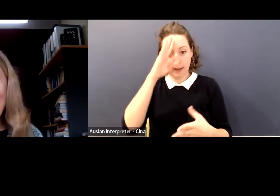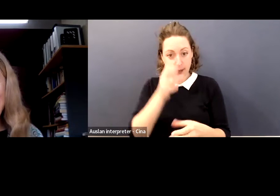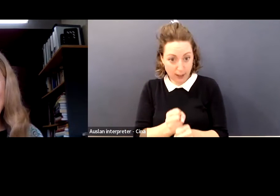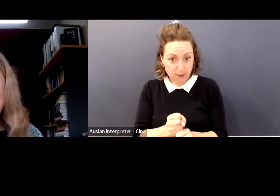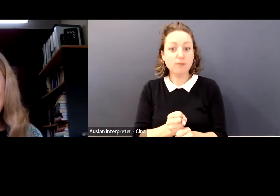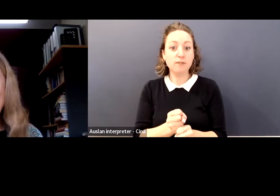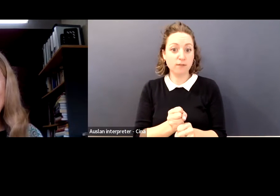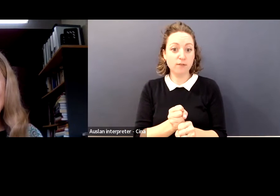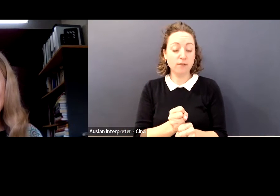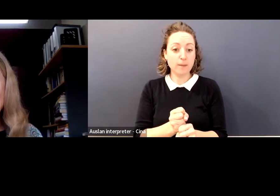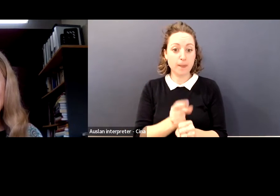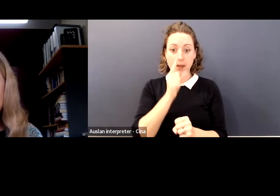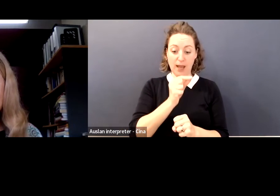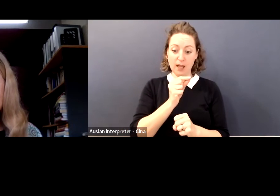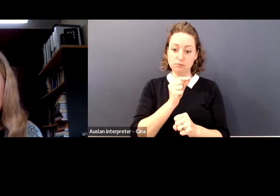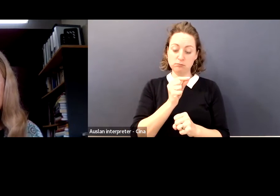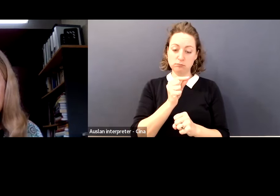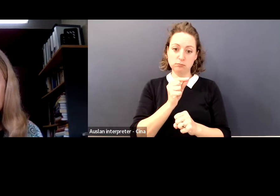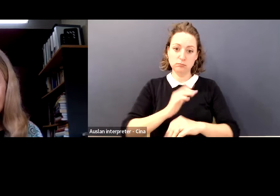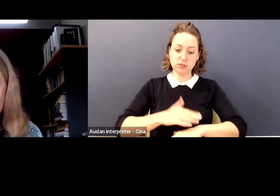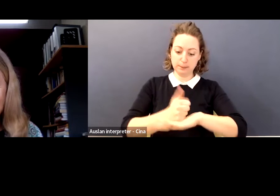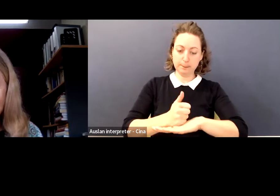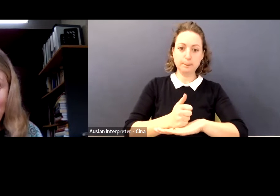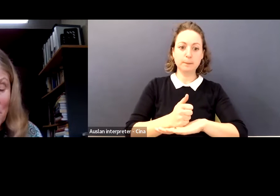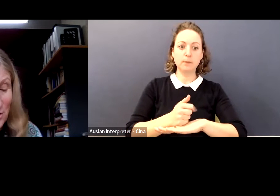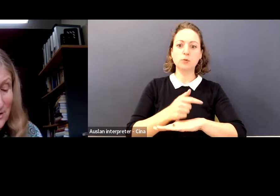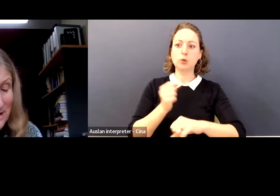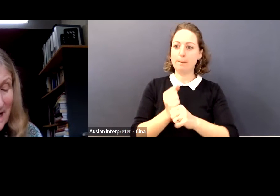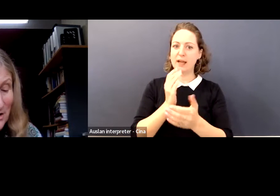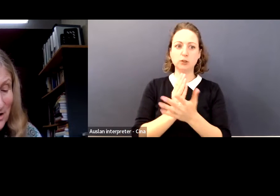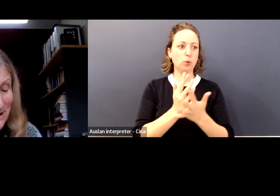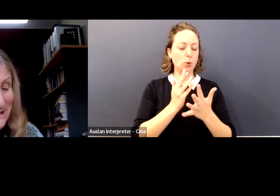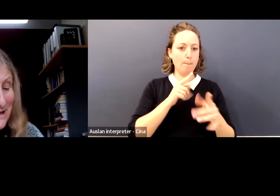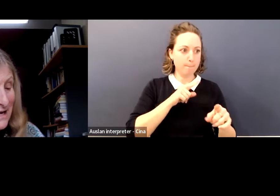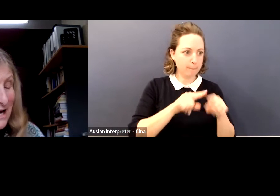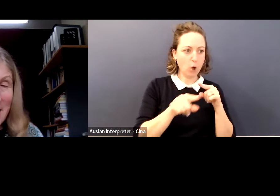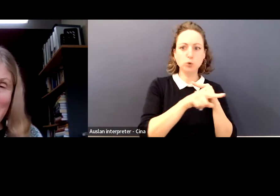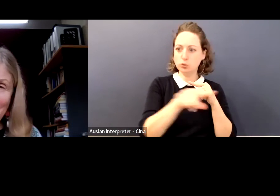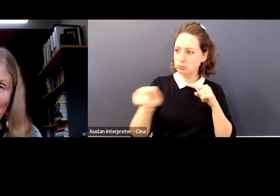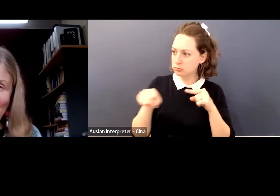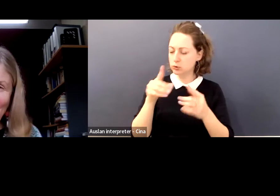can be put in place to ensure that the maximum number of students actually do